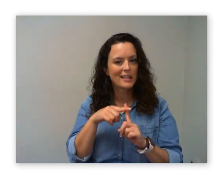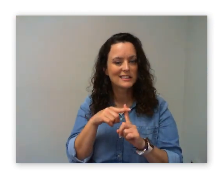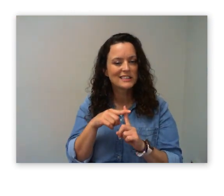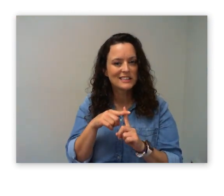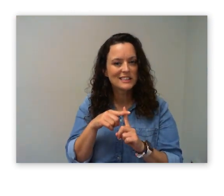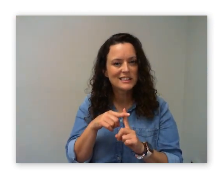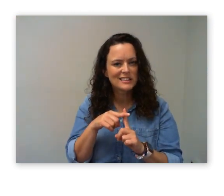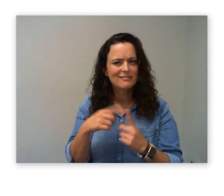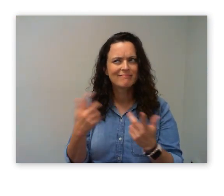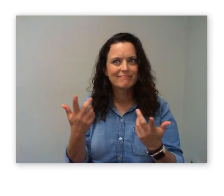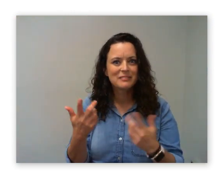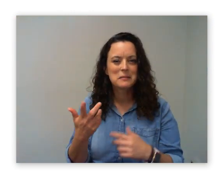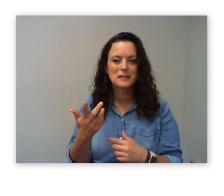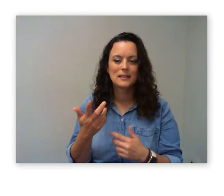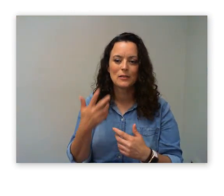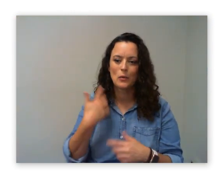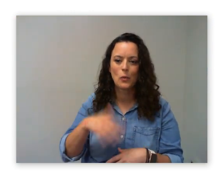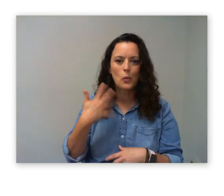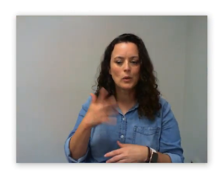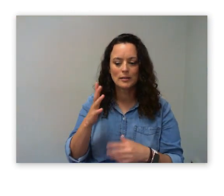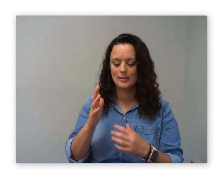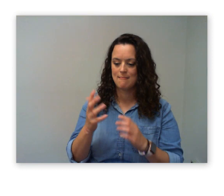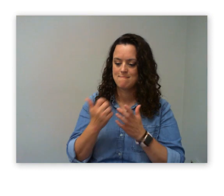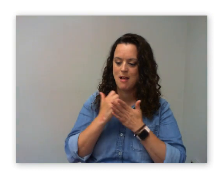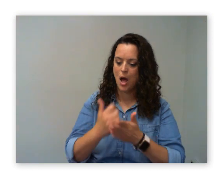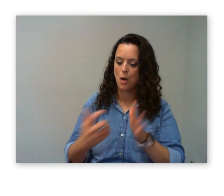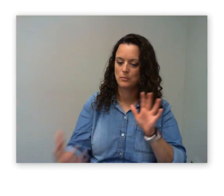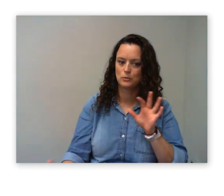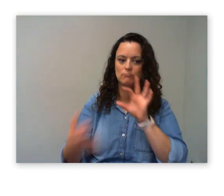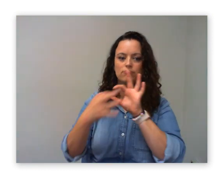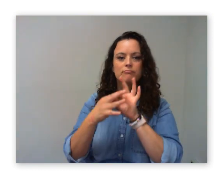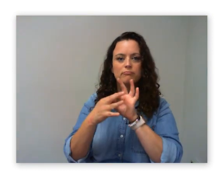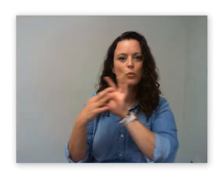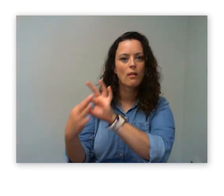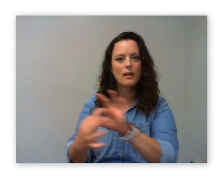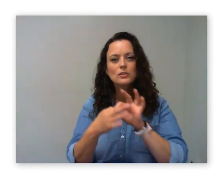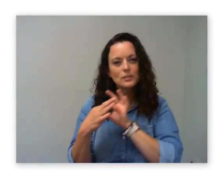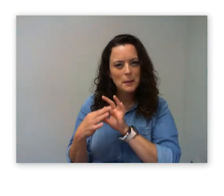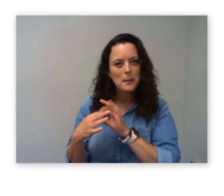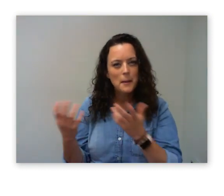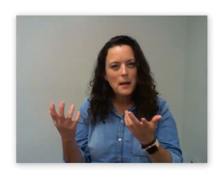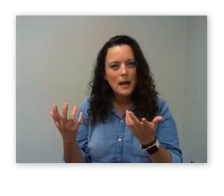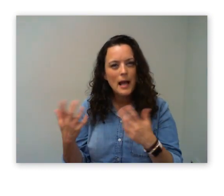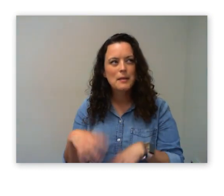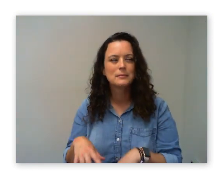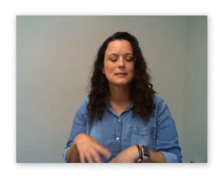goes a long way to build relationships and just to cut out some of the the work stress